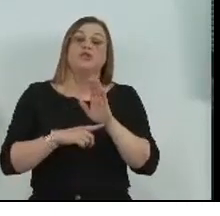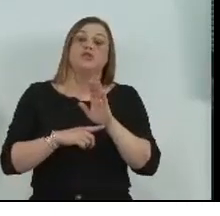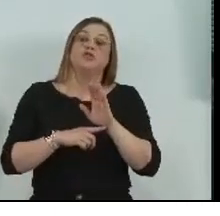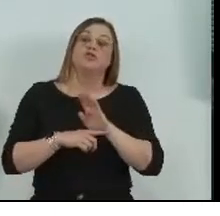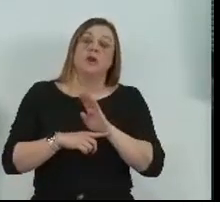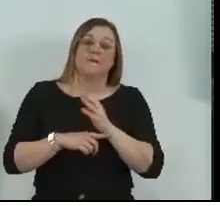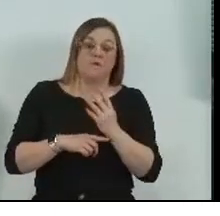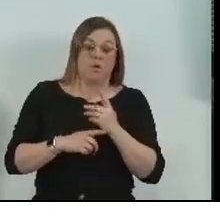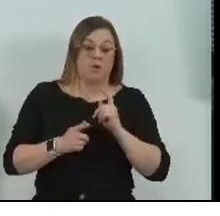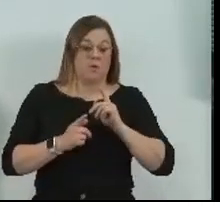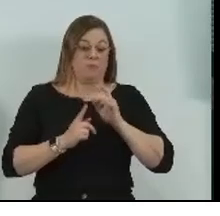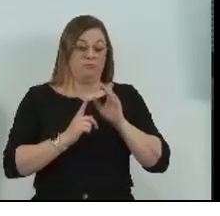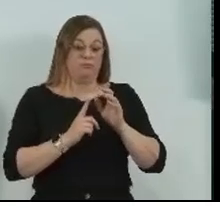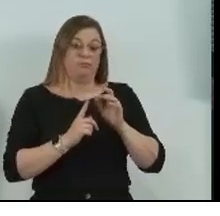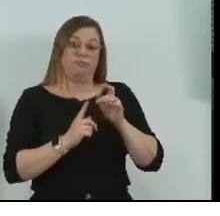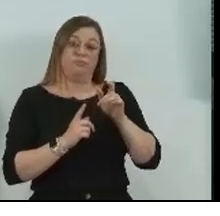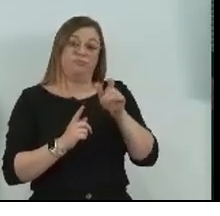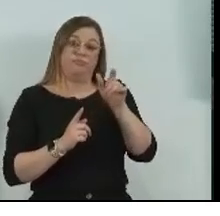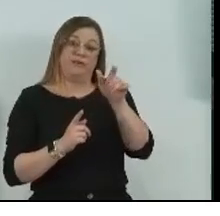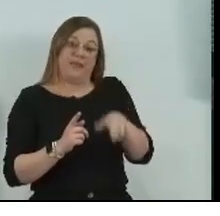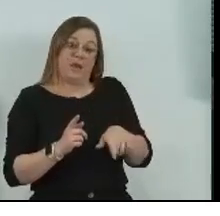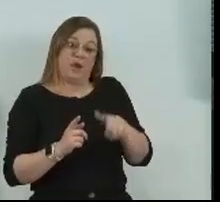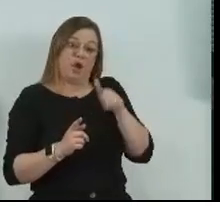like presenter who was interviewing me knew more, knew more about the rules than I did.